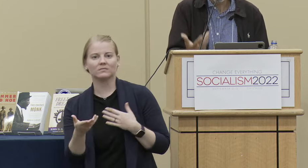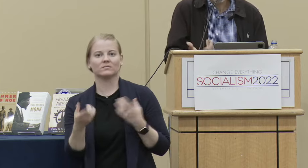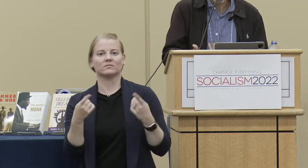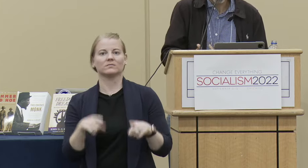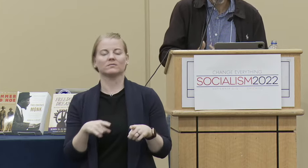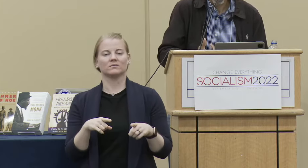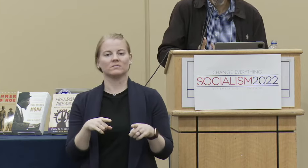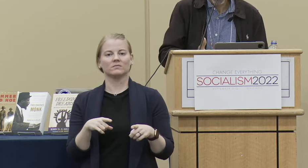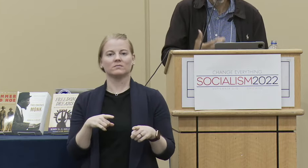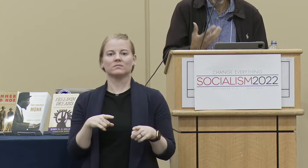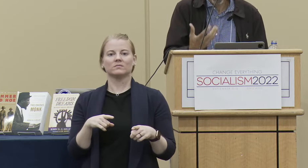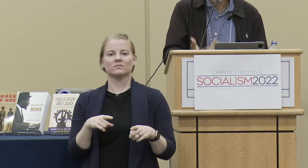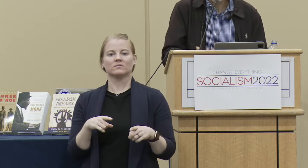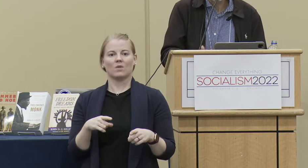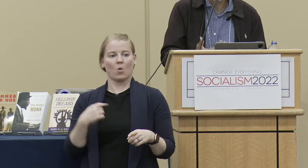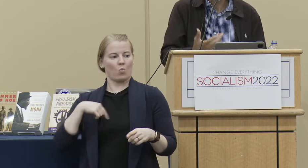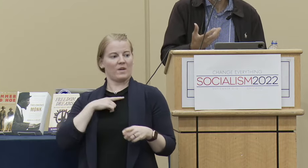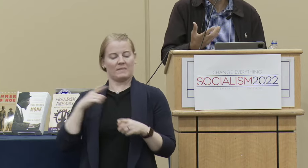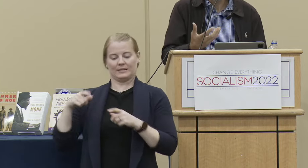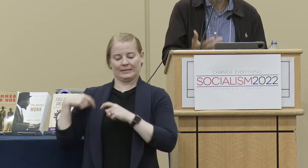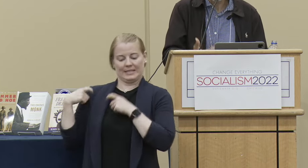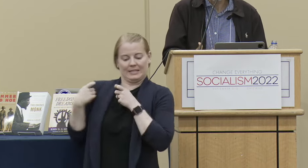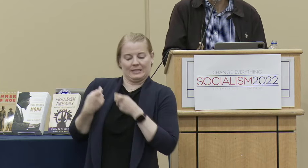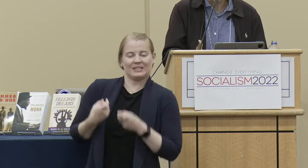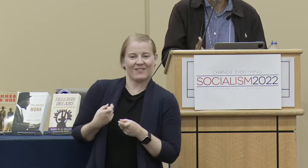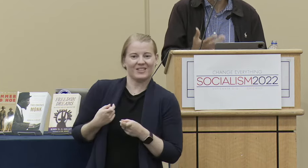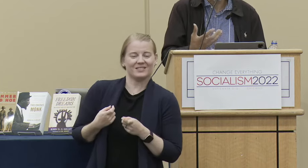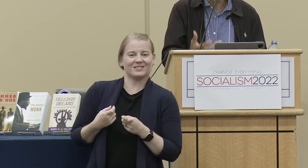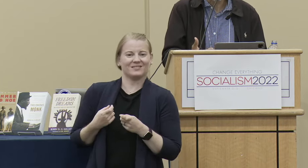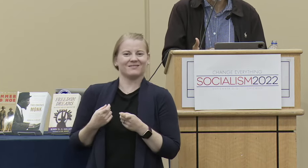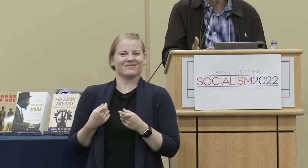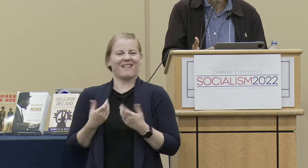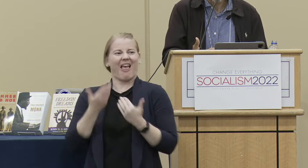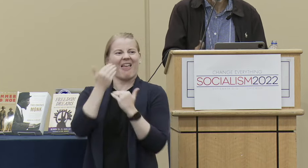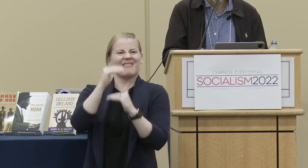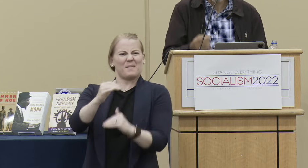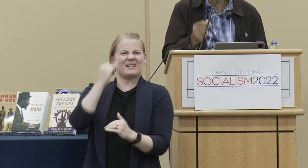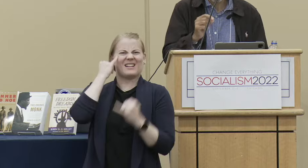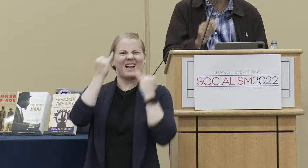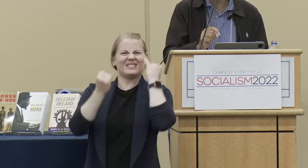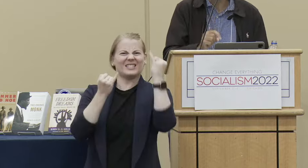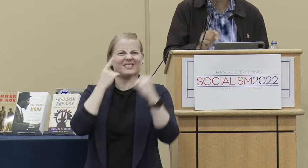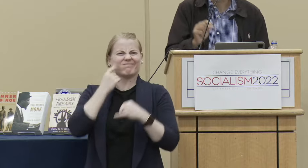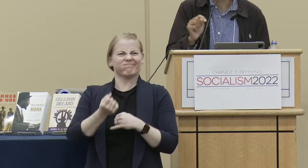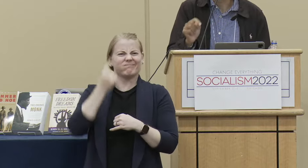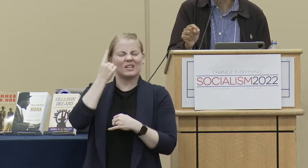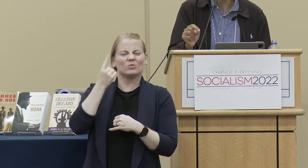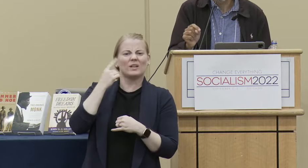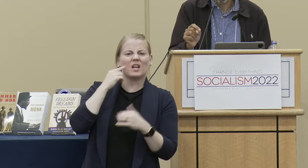is me talking, not him -- as a consequence, we have been